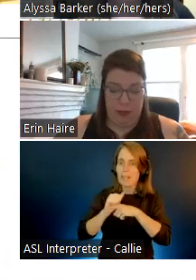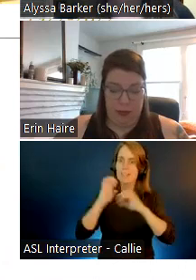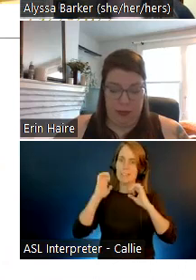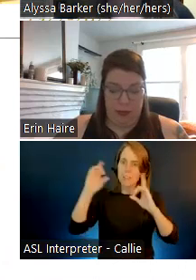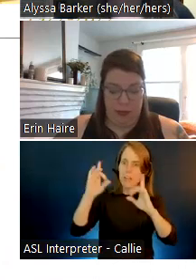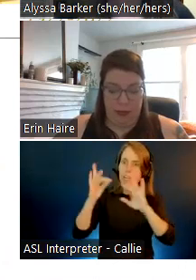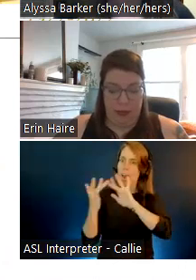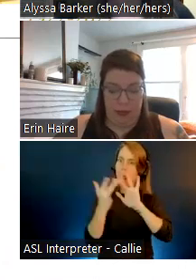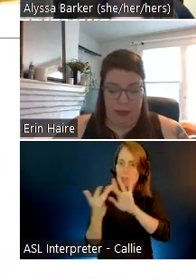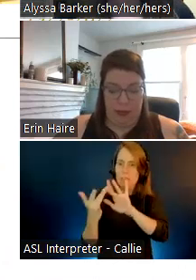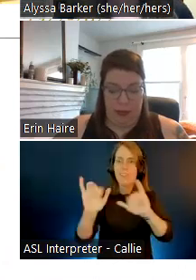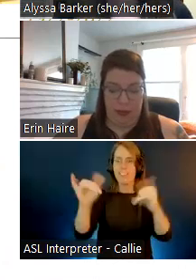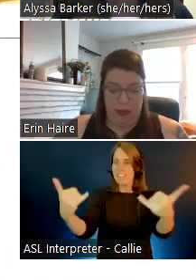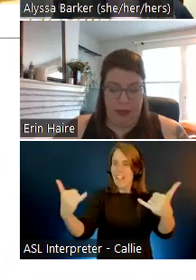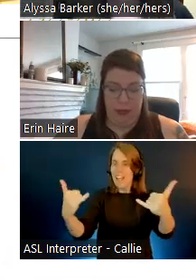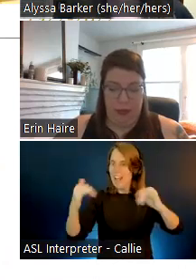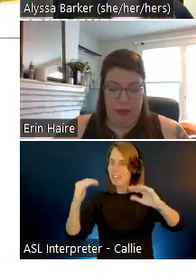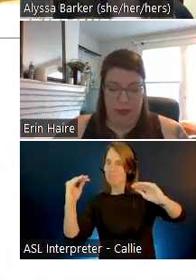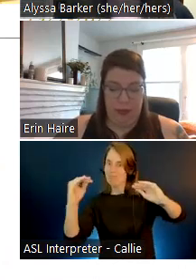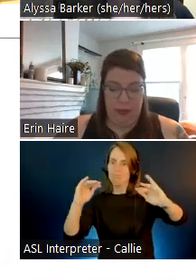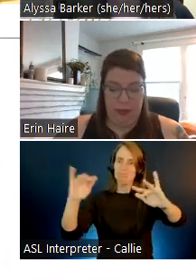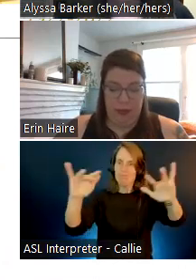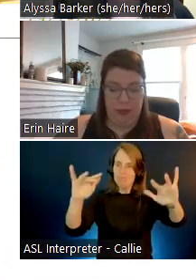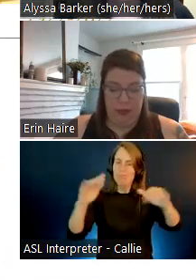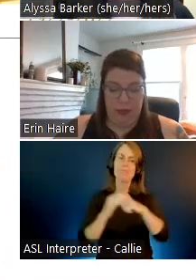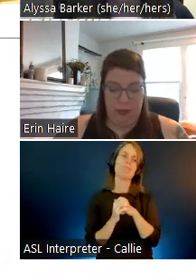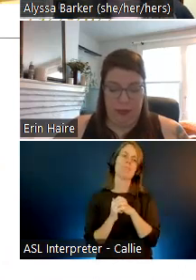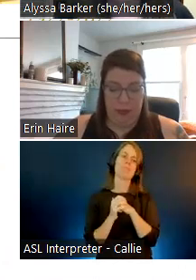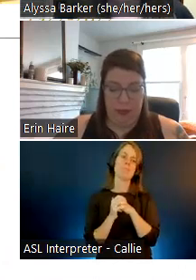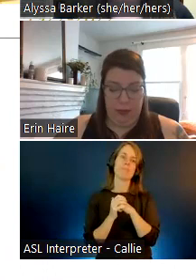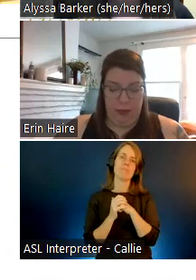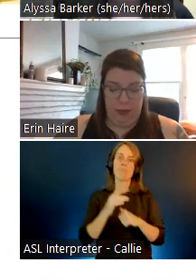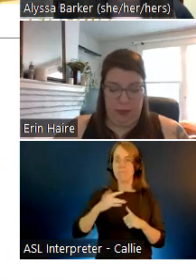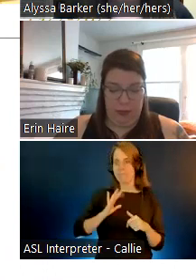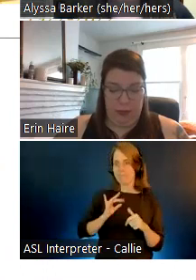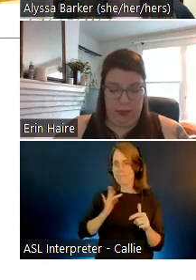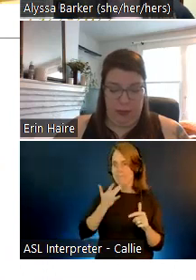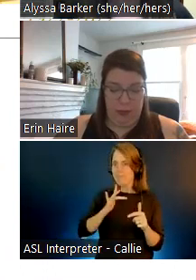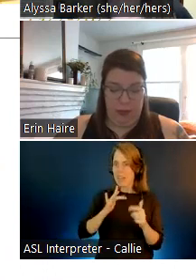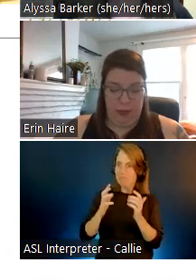um sometimes we're very lucky to partner with great uh other agencies and stuff like like